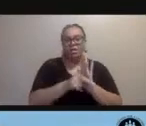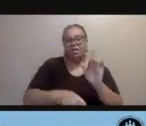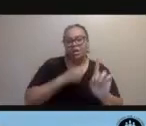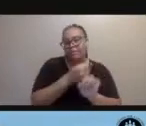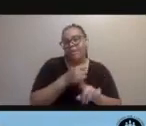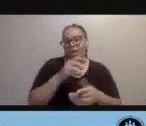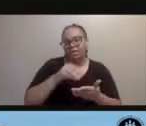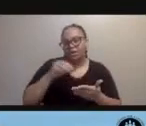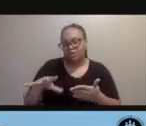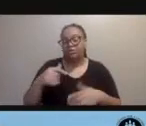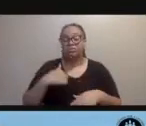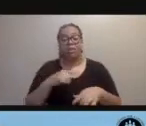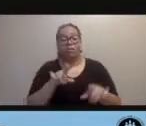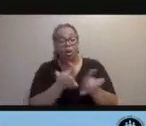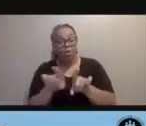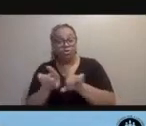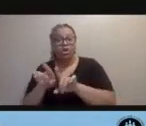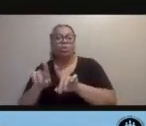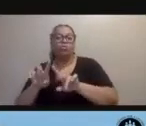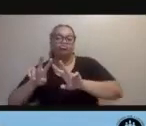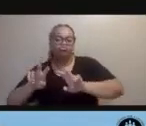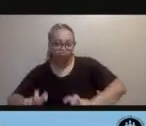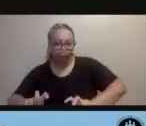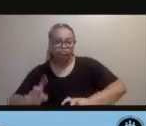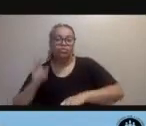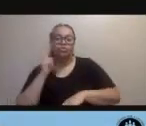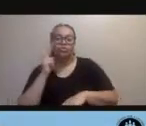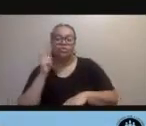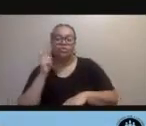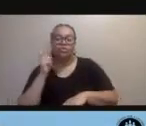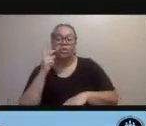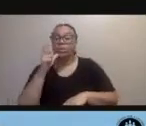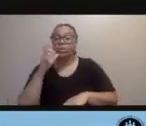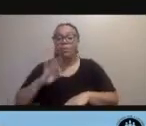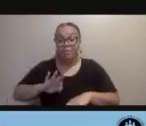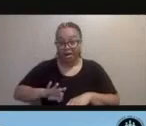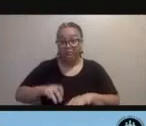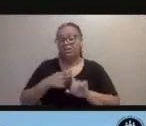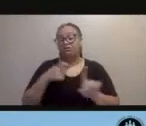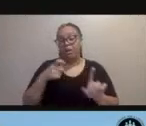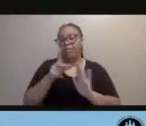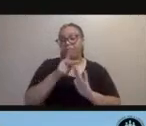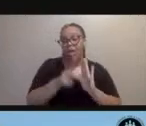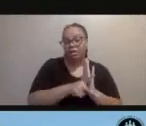EVERYONE A VOICE ESPECIALLY WHEN ARE WHEN THEIR POLICIES